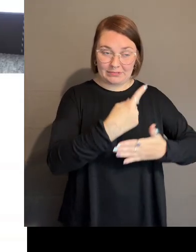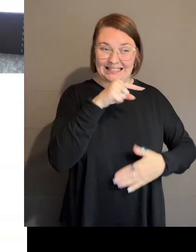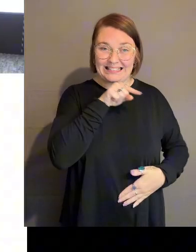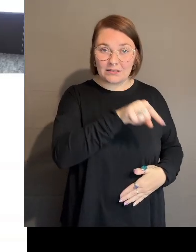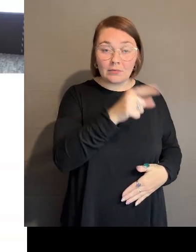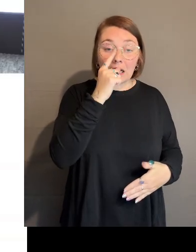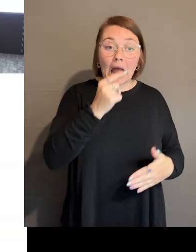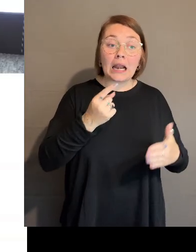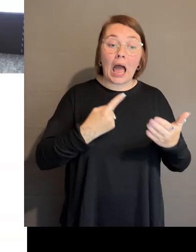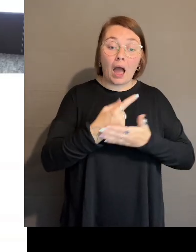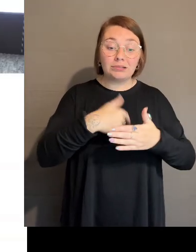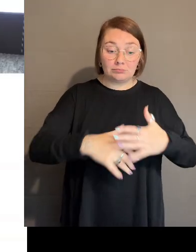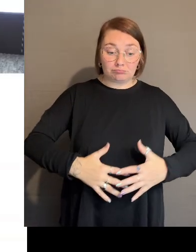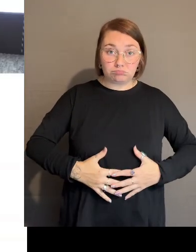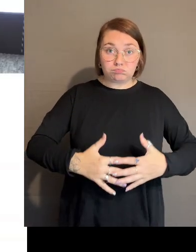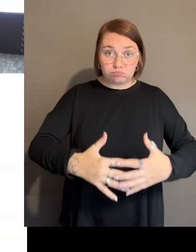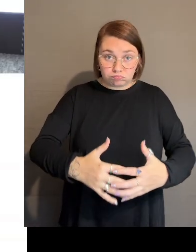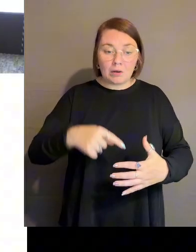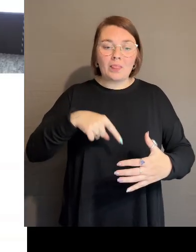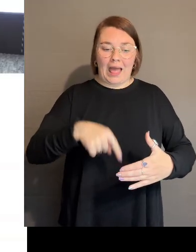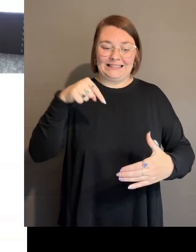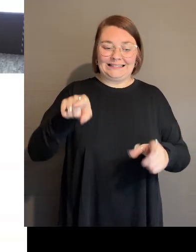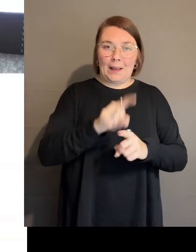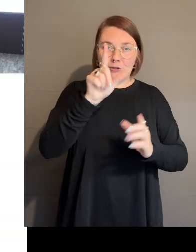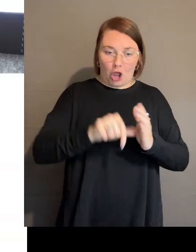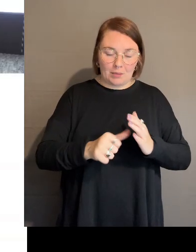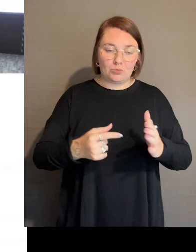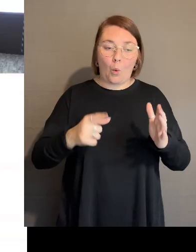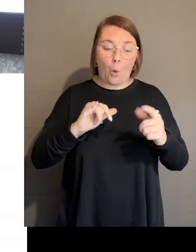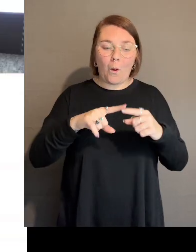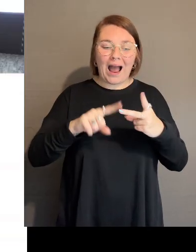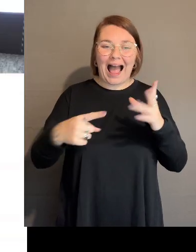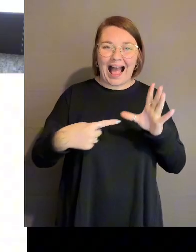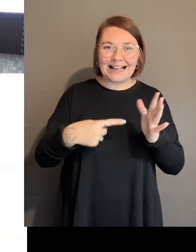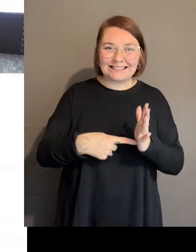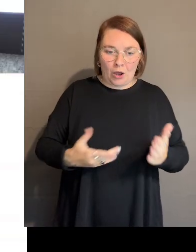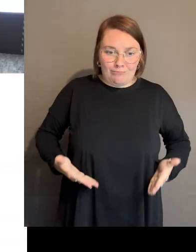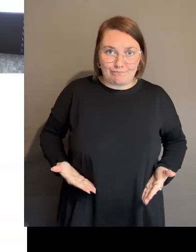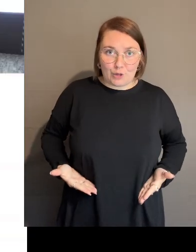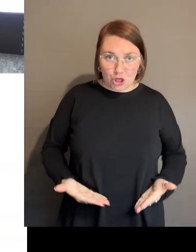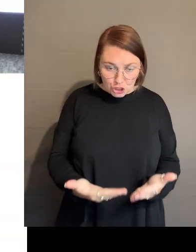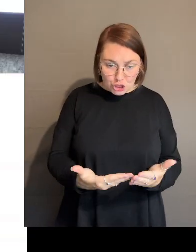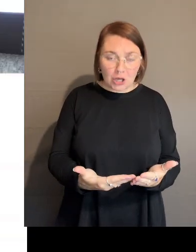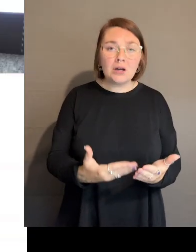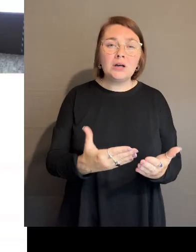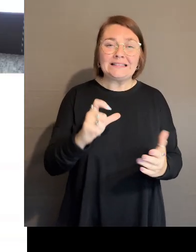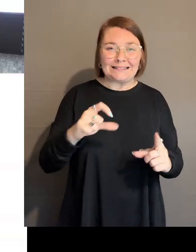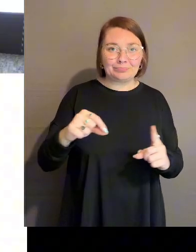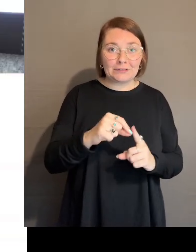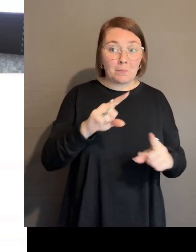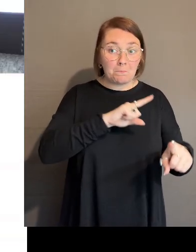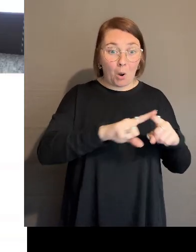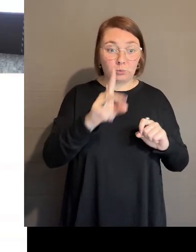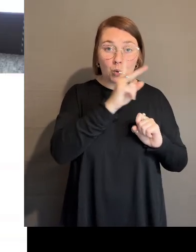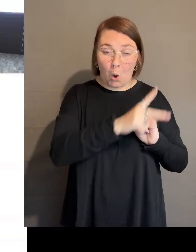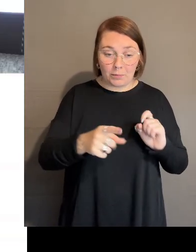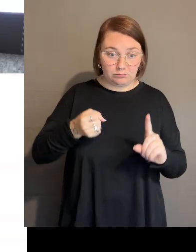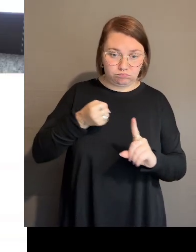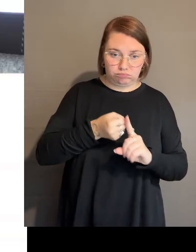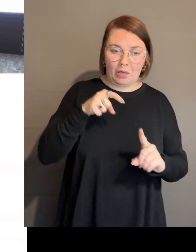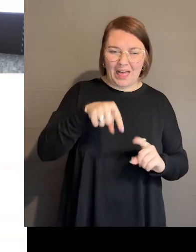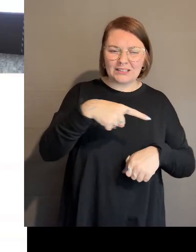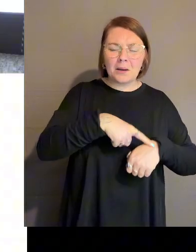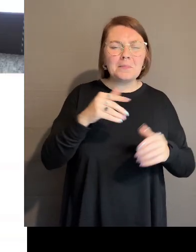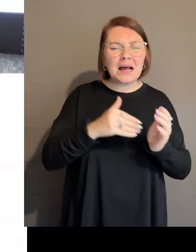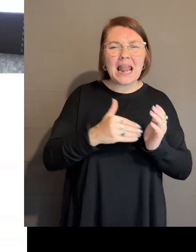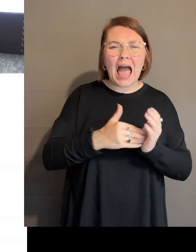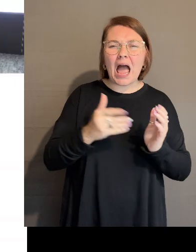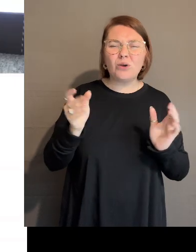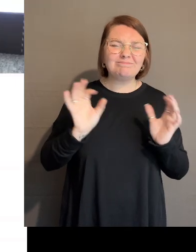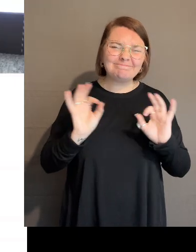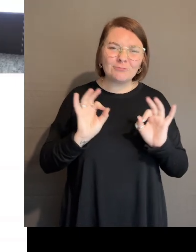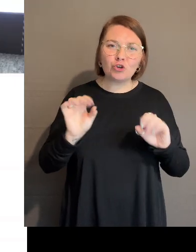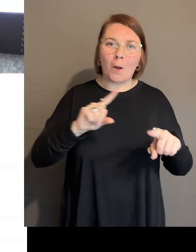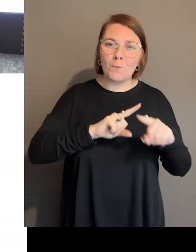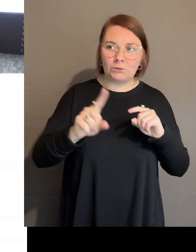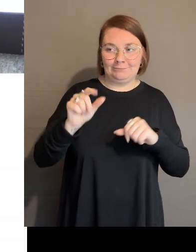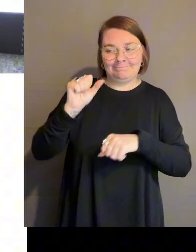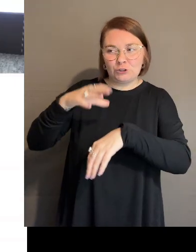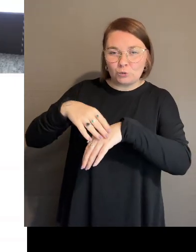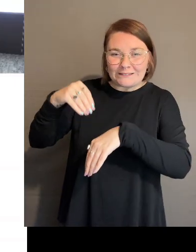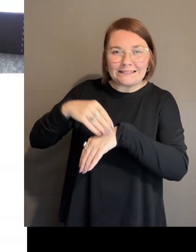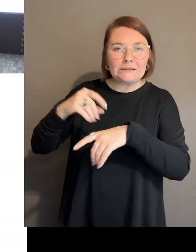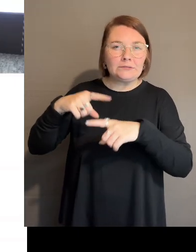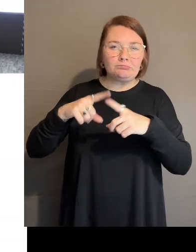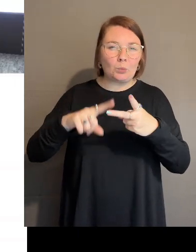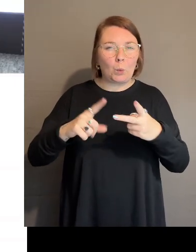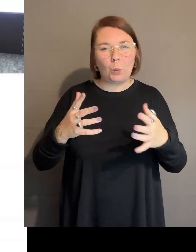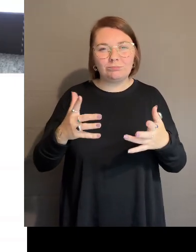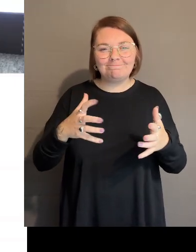it can be in utero, and a lot of times it is. It can be at birth that something happens. This used to be the most common ideology, not so much anymore, at least not in Sweden, and sort of more…